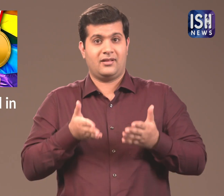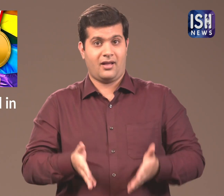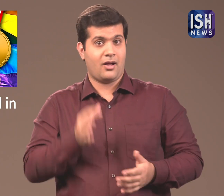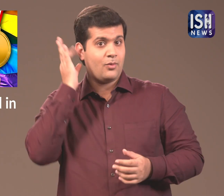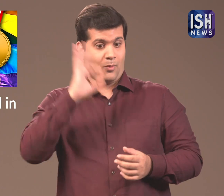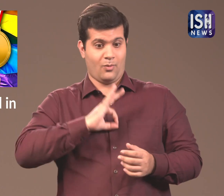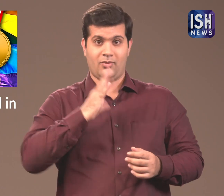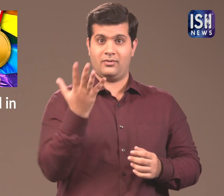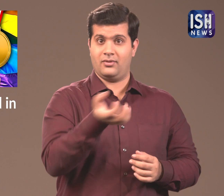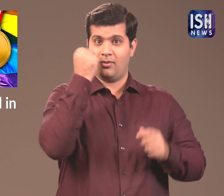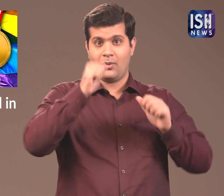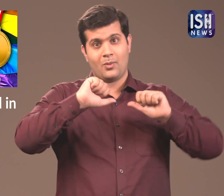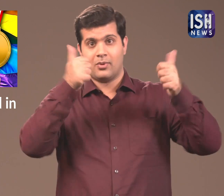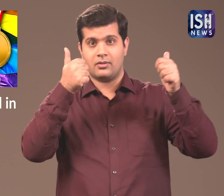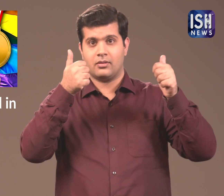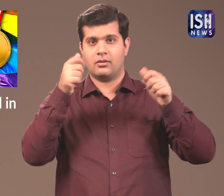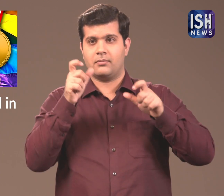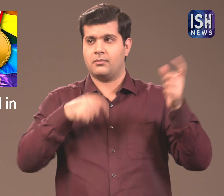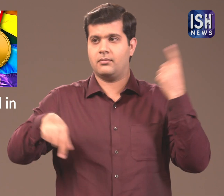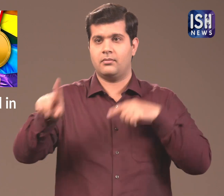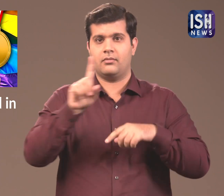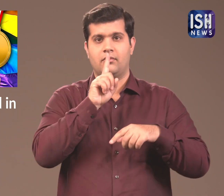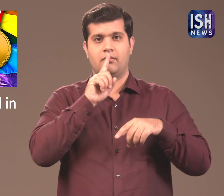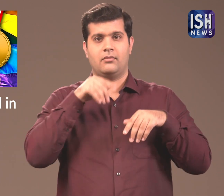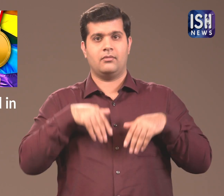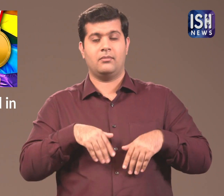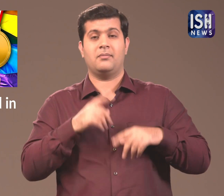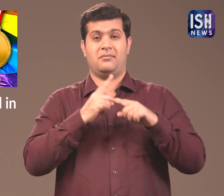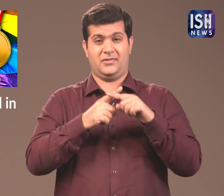She said that the medal will silence those who spoke badly about her.